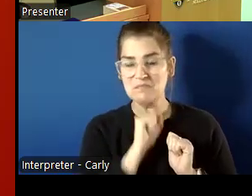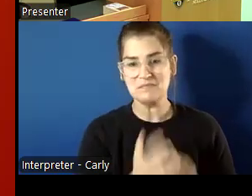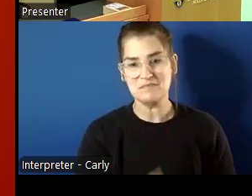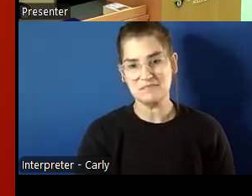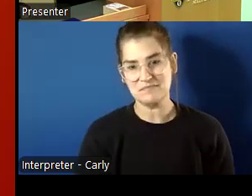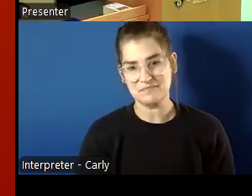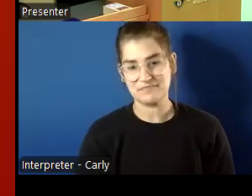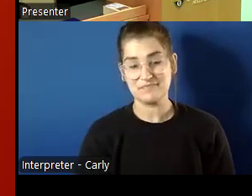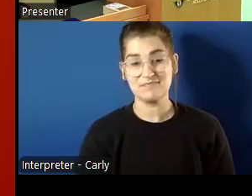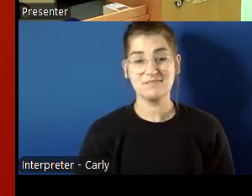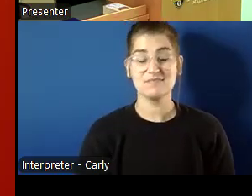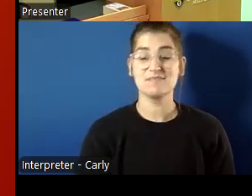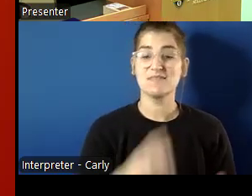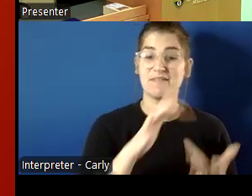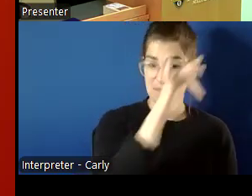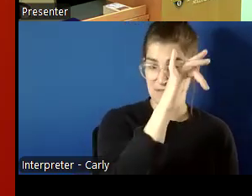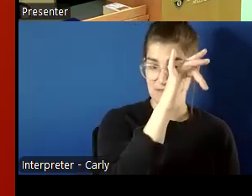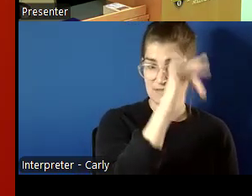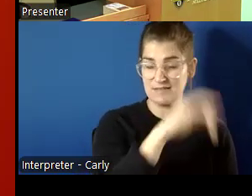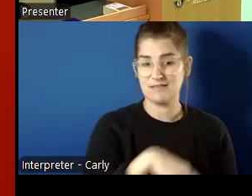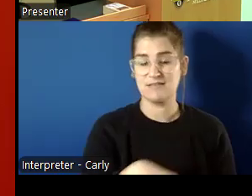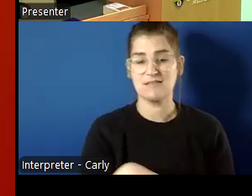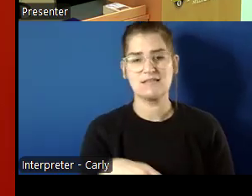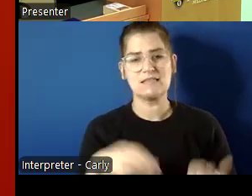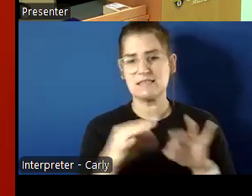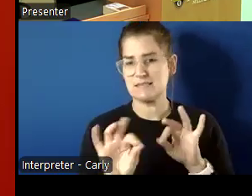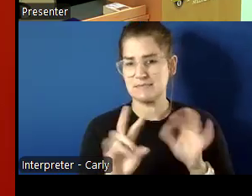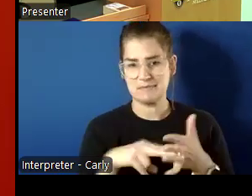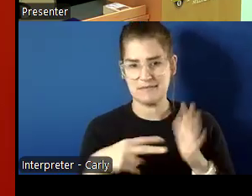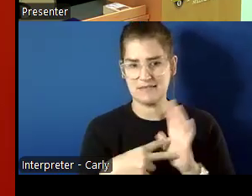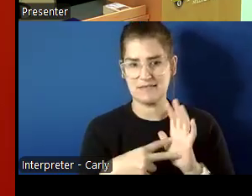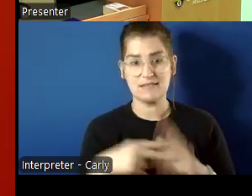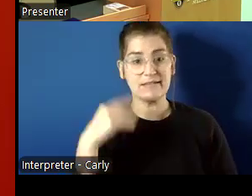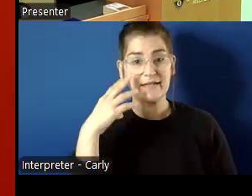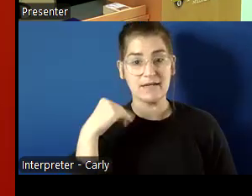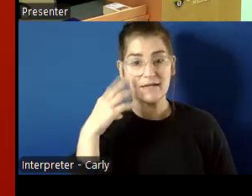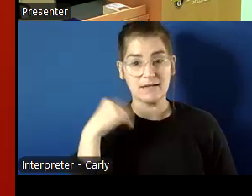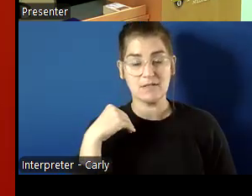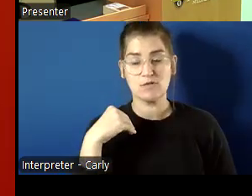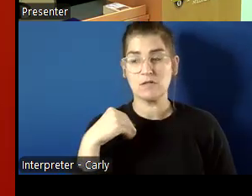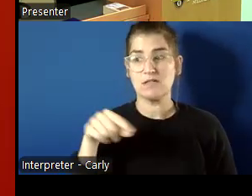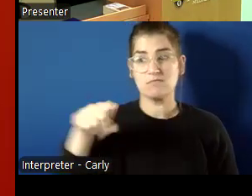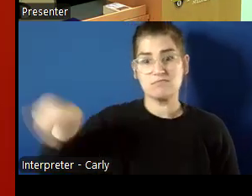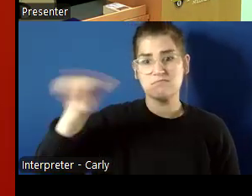invisibility simply being the experiences outside the range of awareness of those who don't live